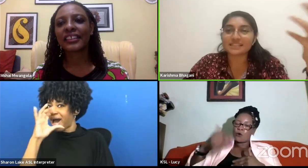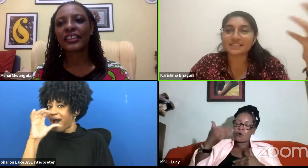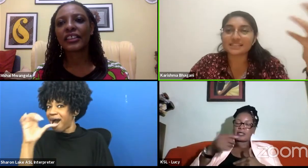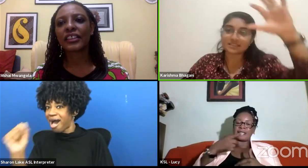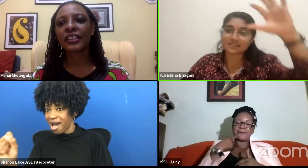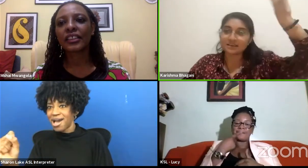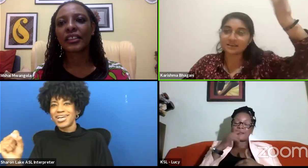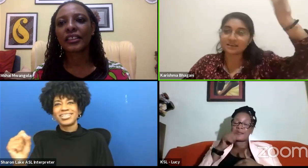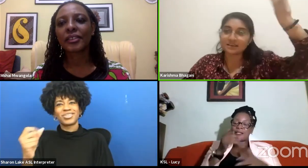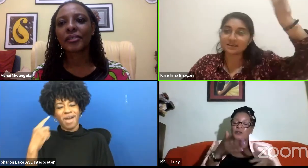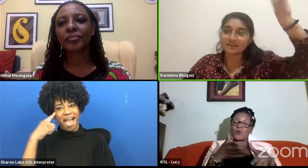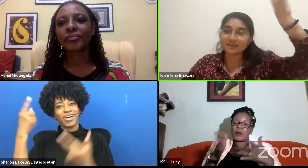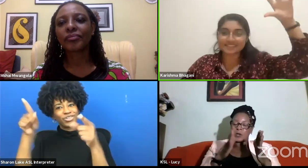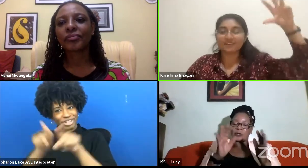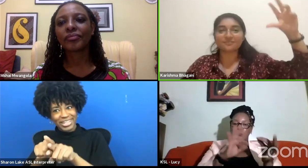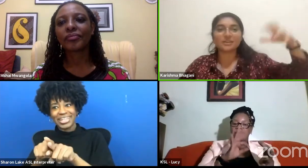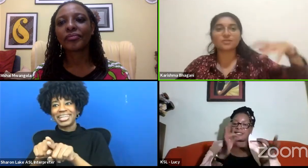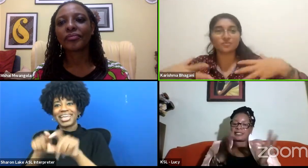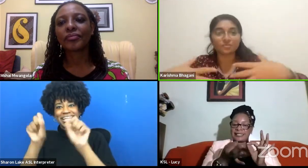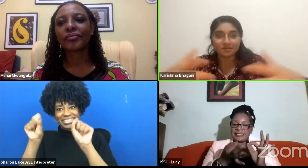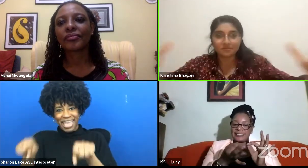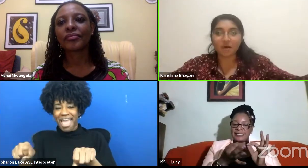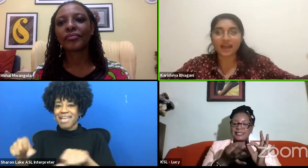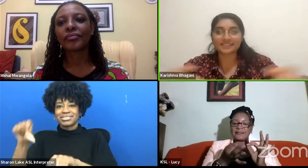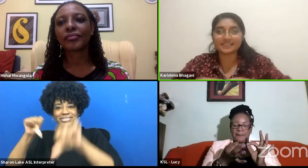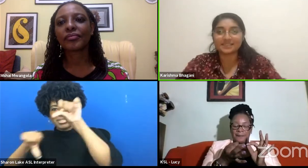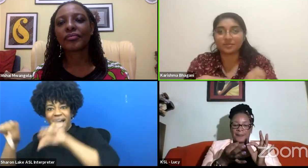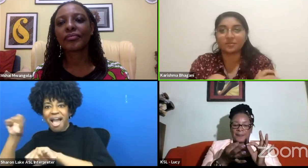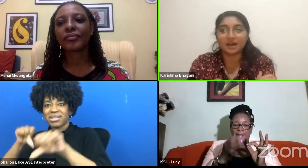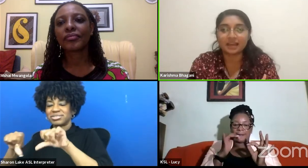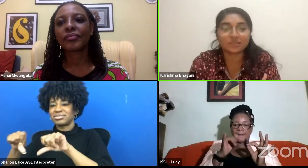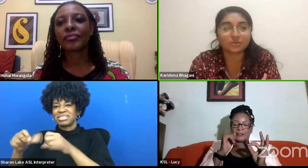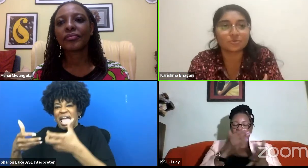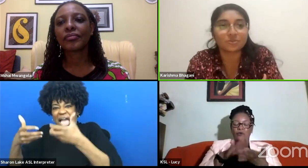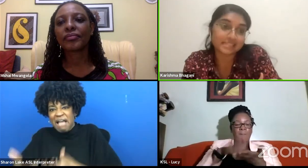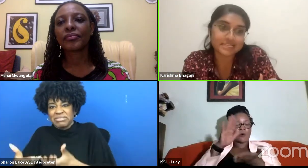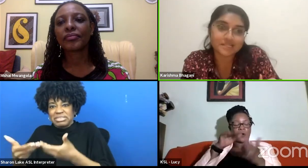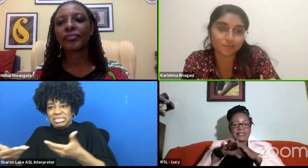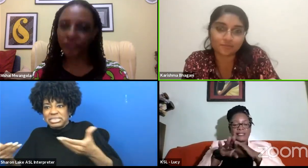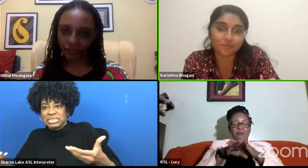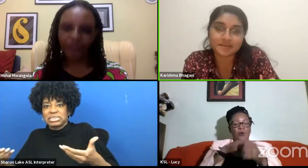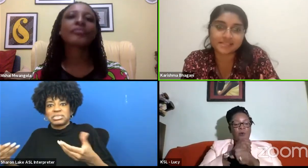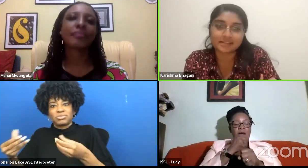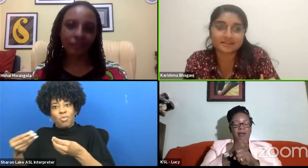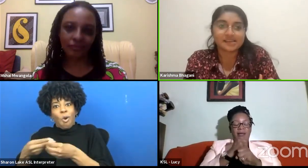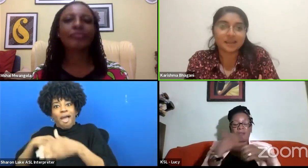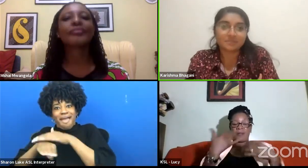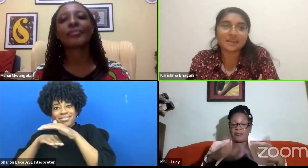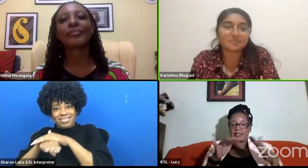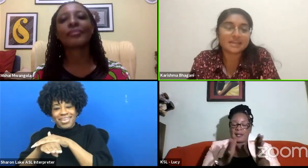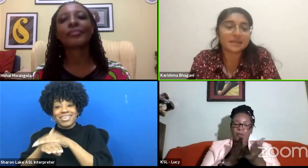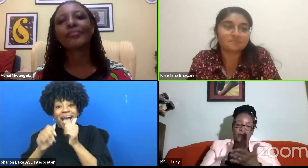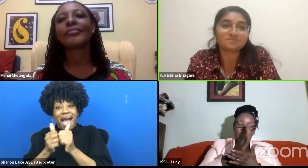the heady stuff into more accessible work through theater and through performance and making meaning.